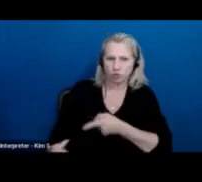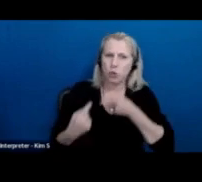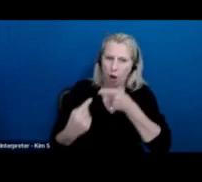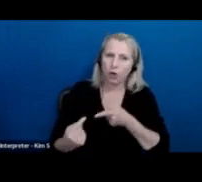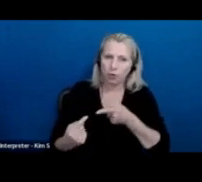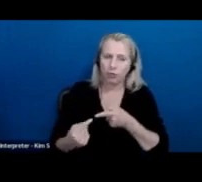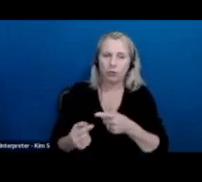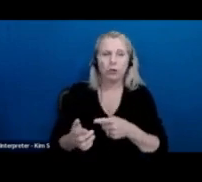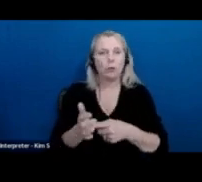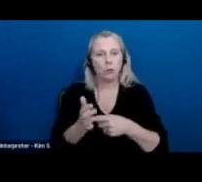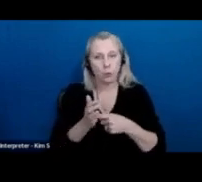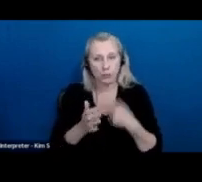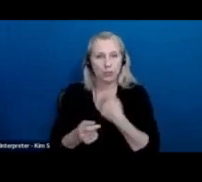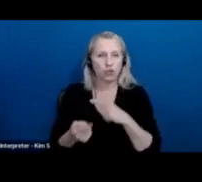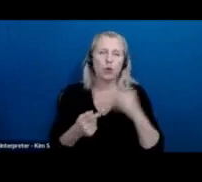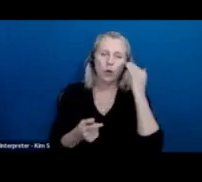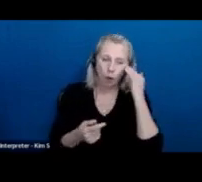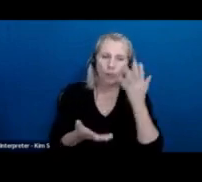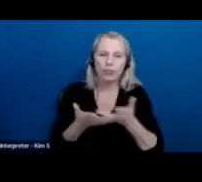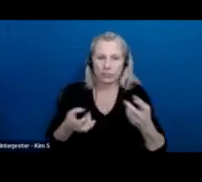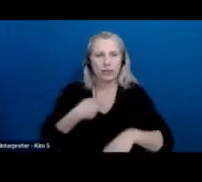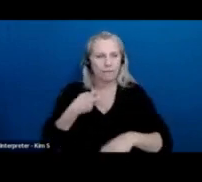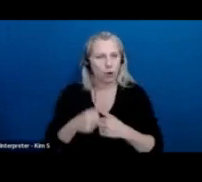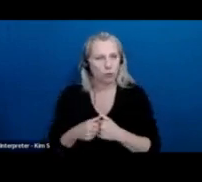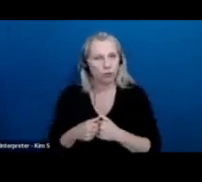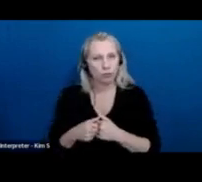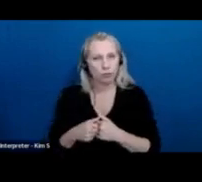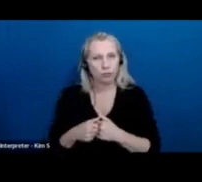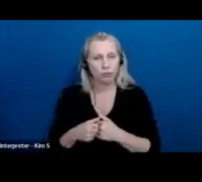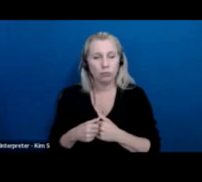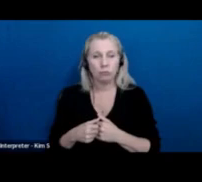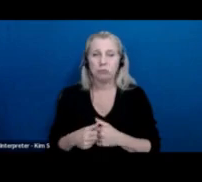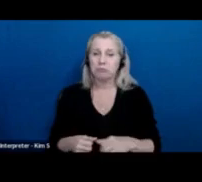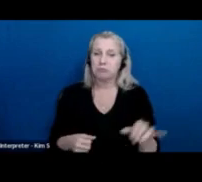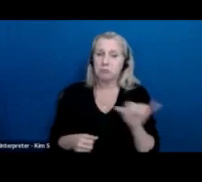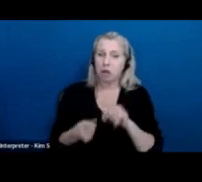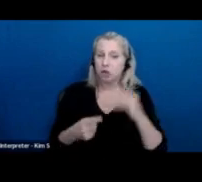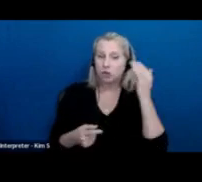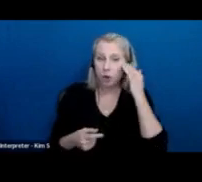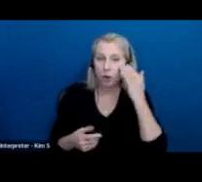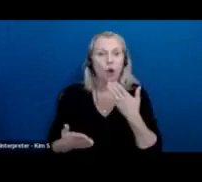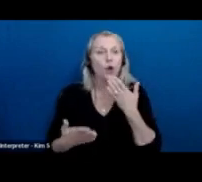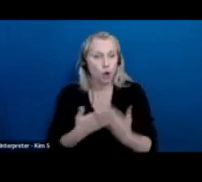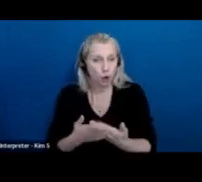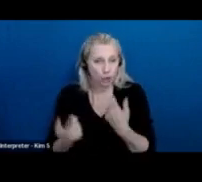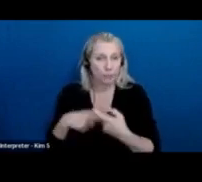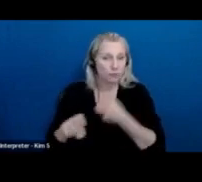acknowledge that things are difficult, but it also acknowledges that good can happen and good as possible.